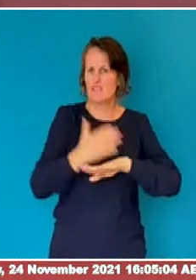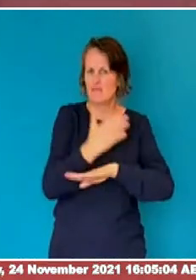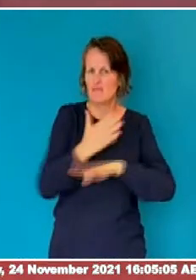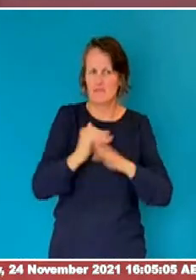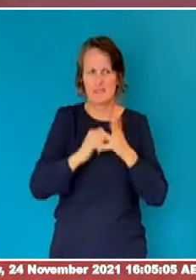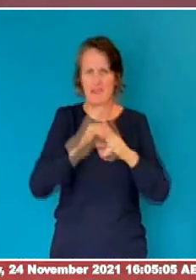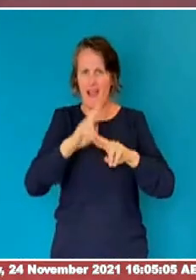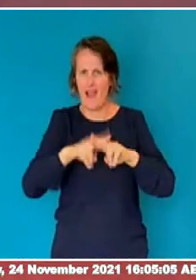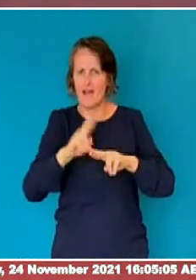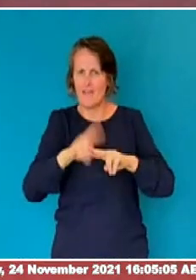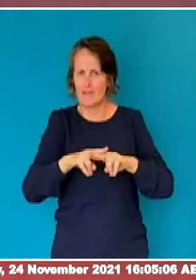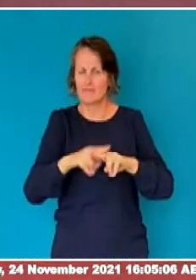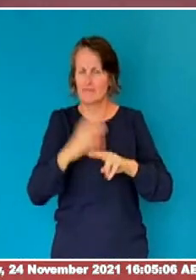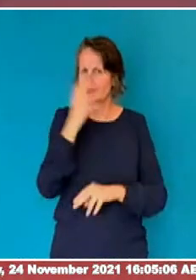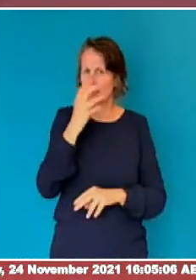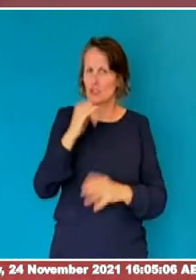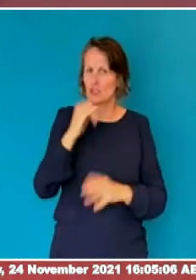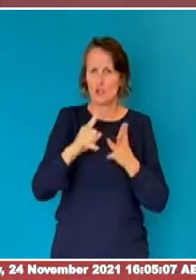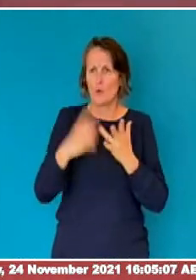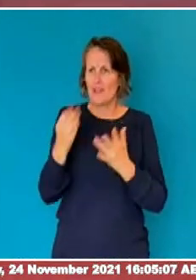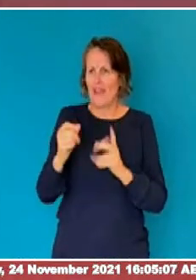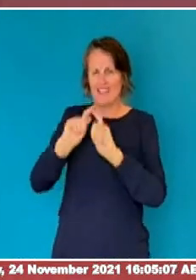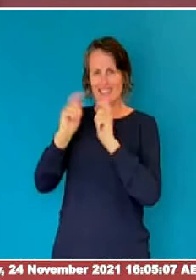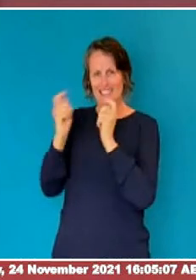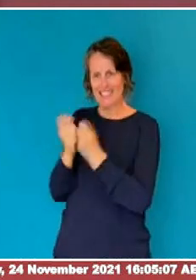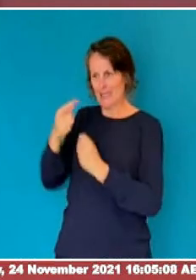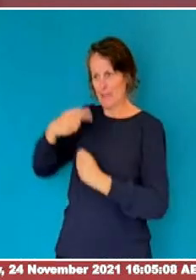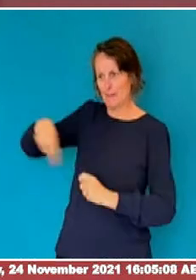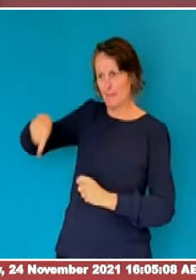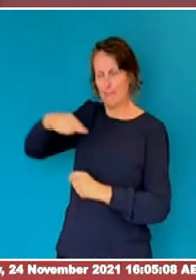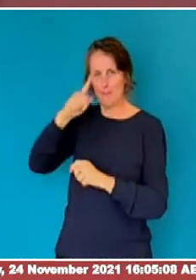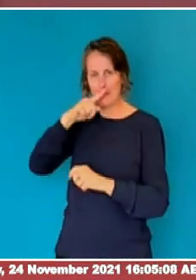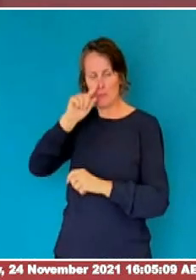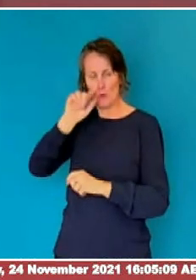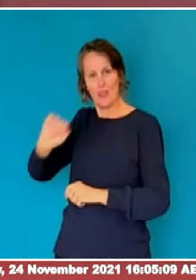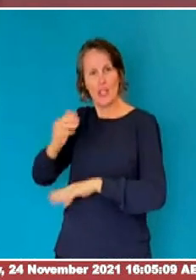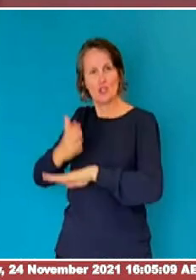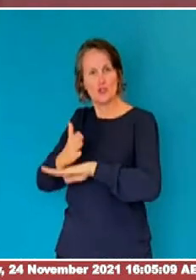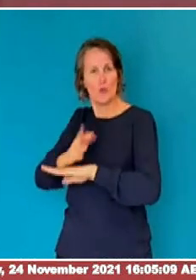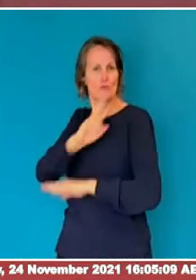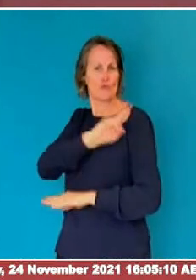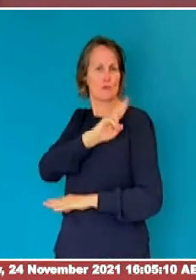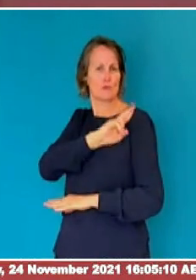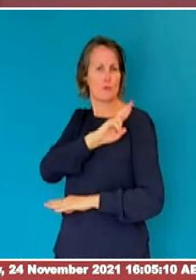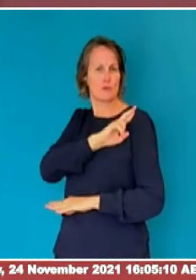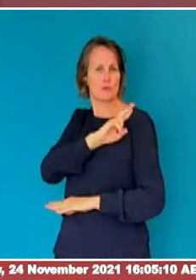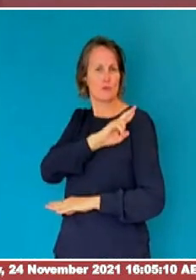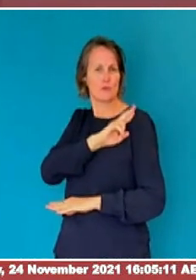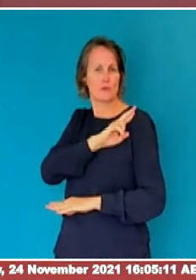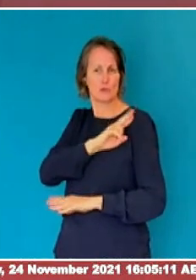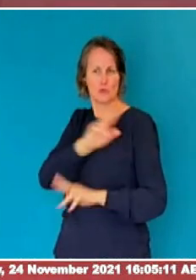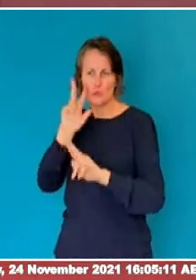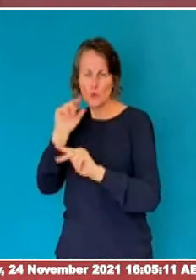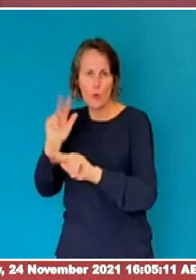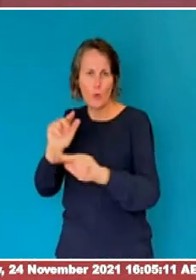we have a team of people who deal with the whole start to end of any